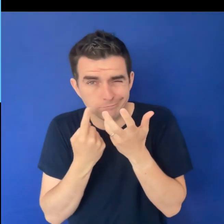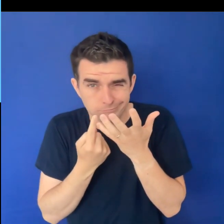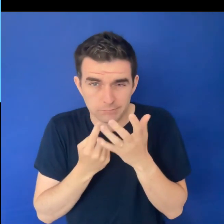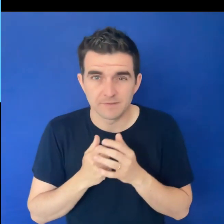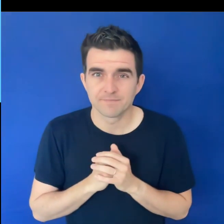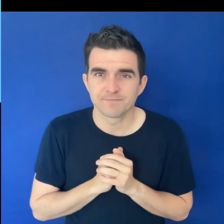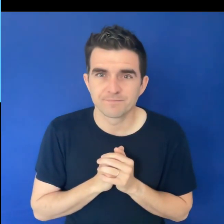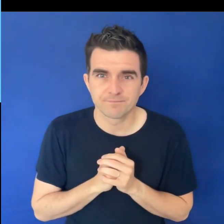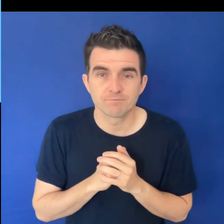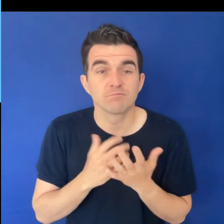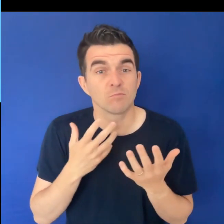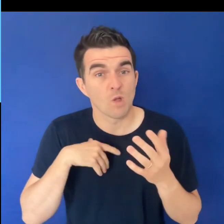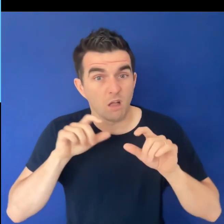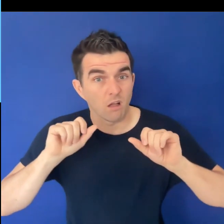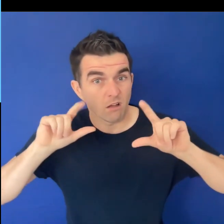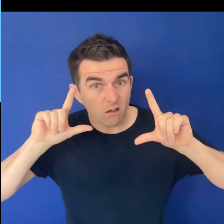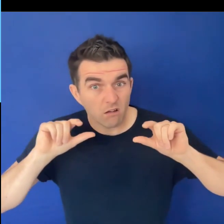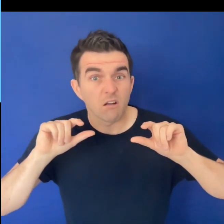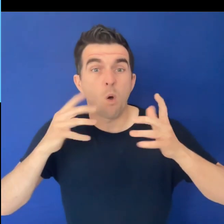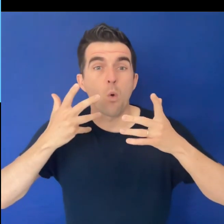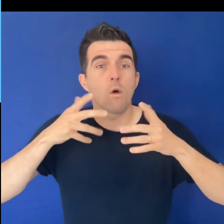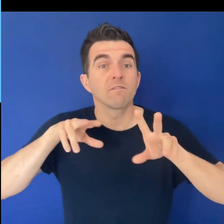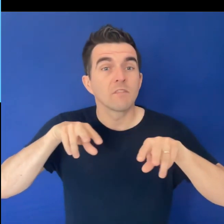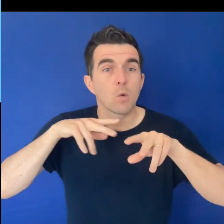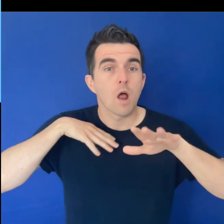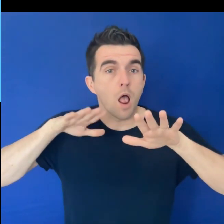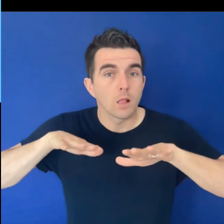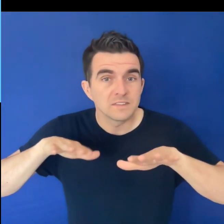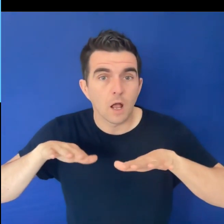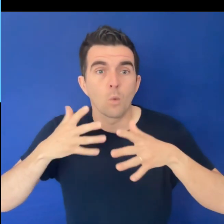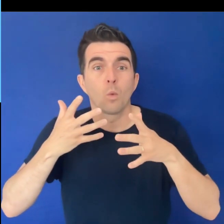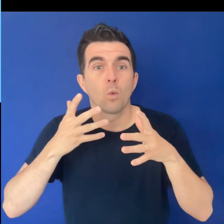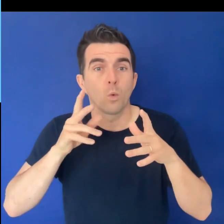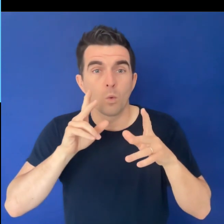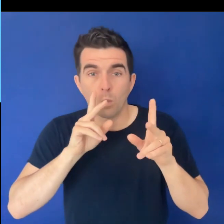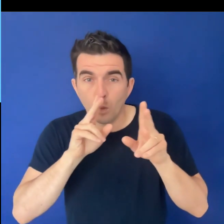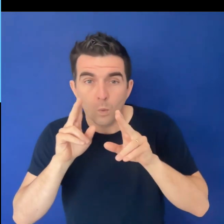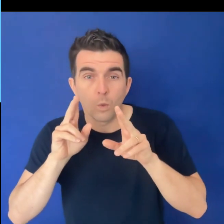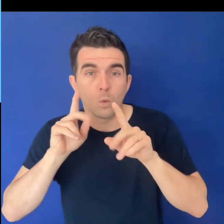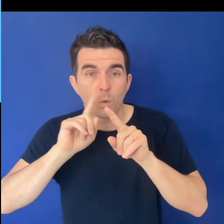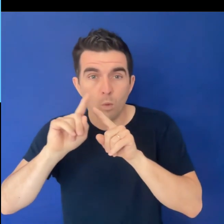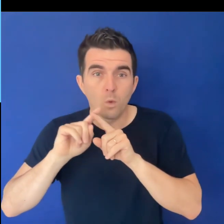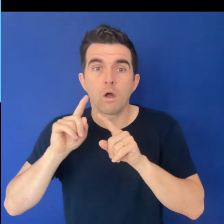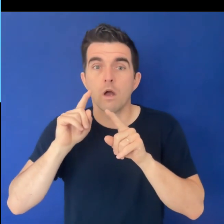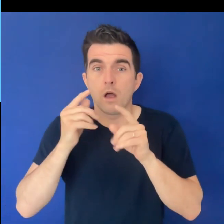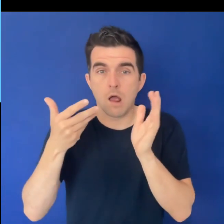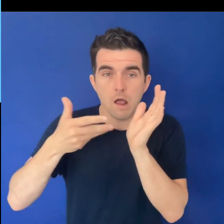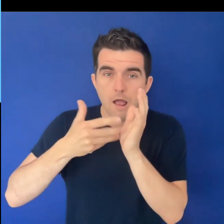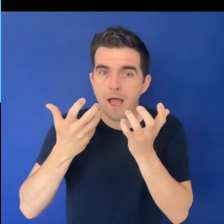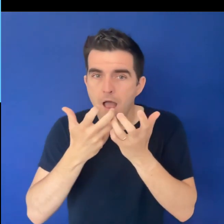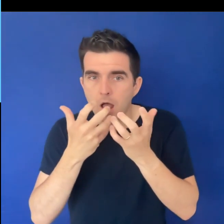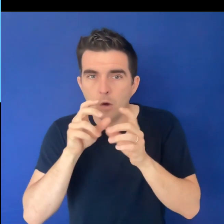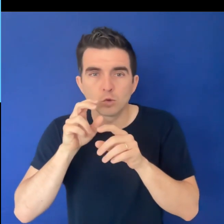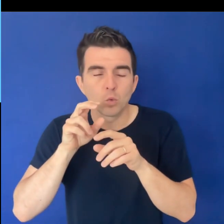a larger font size, an option to slow down video editing, and adding a way to skip the puzzles.